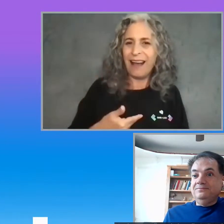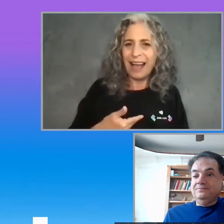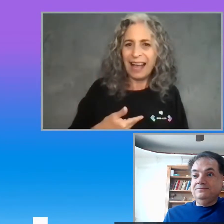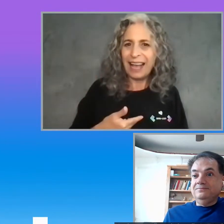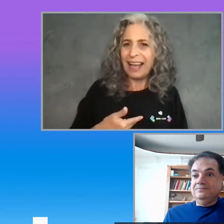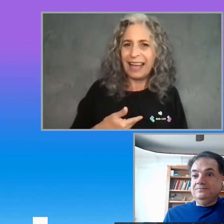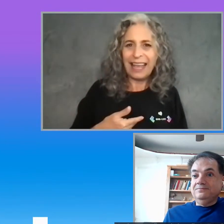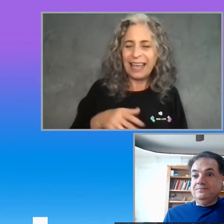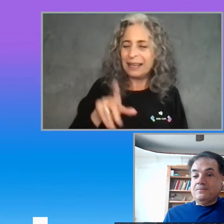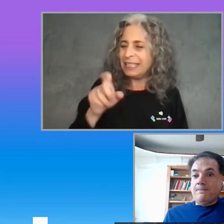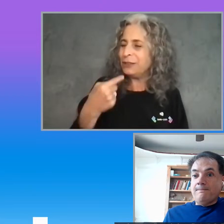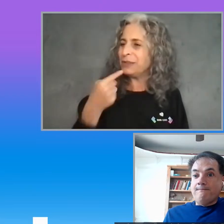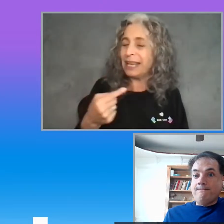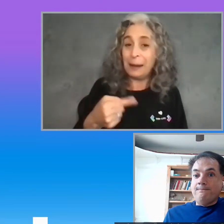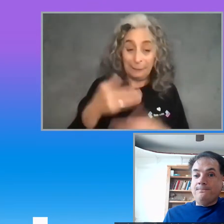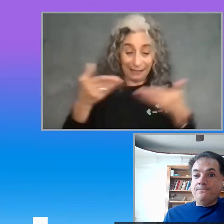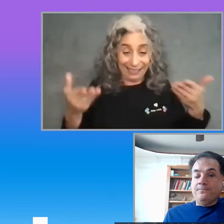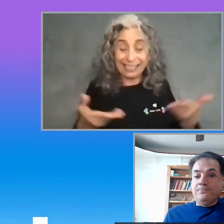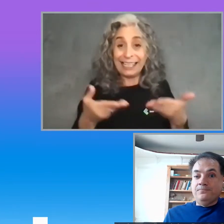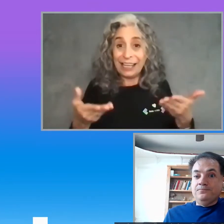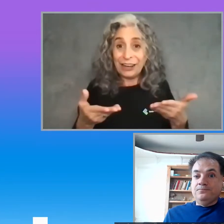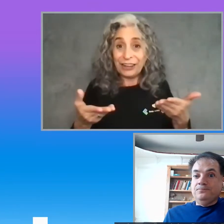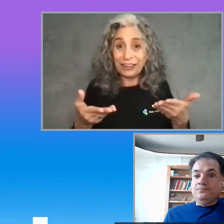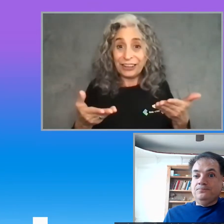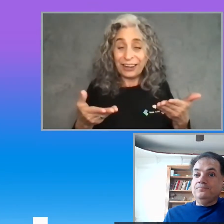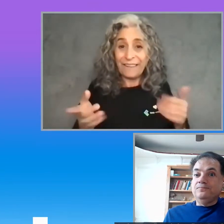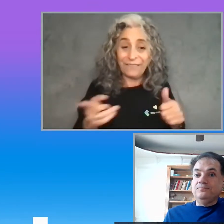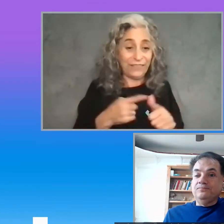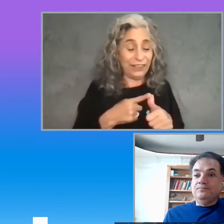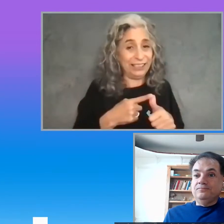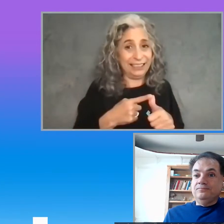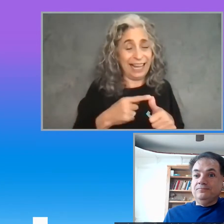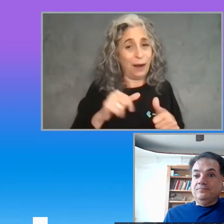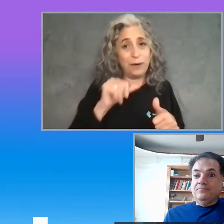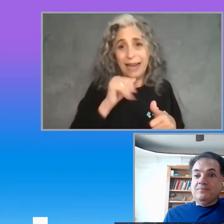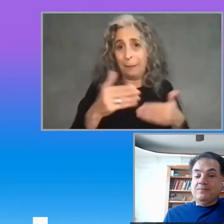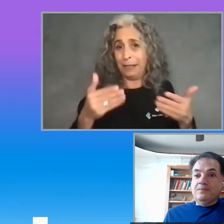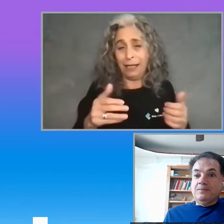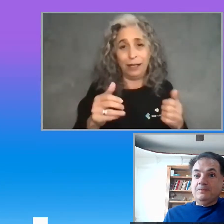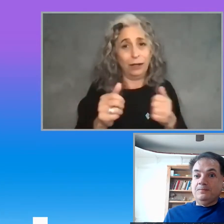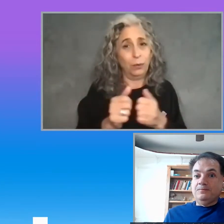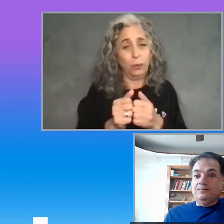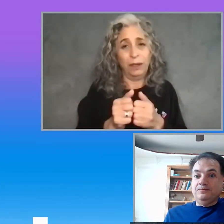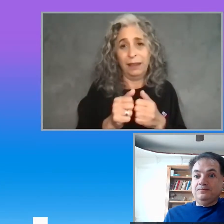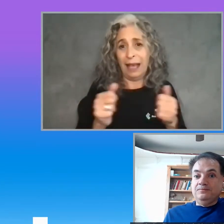just have to say that being here, I first off, I wouldn't be